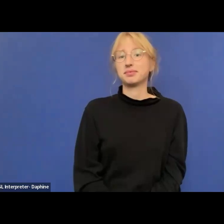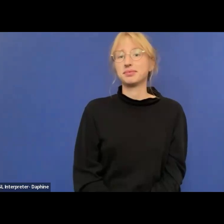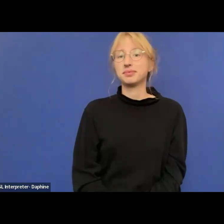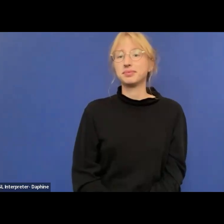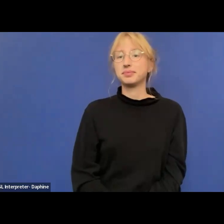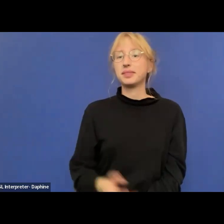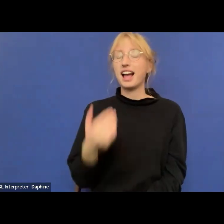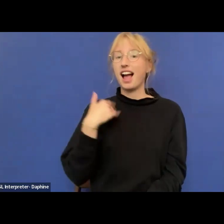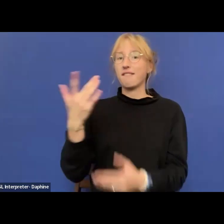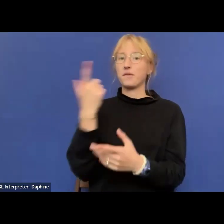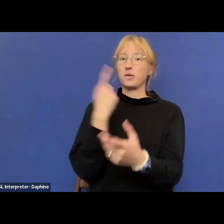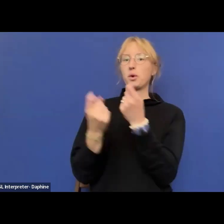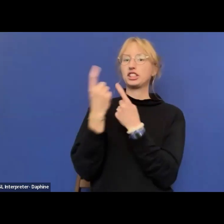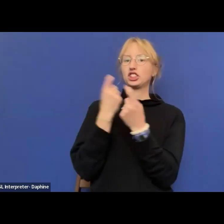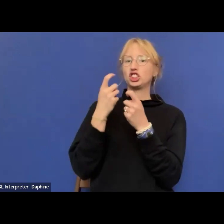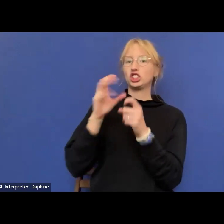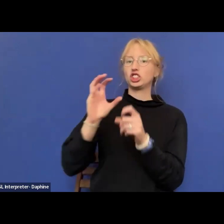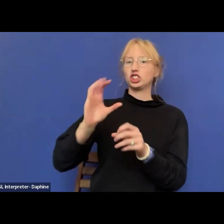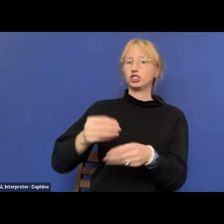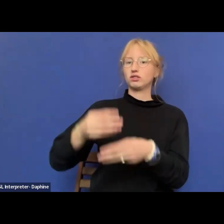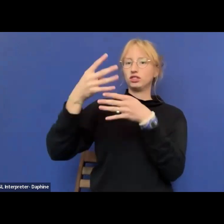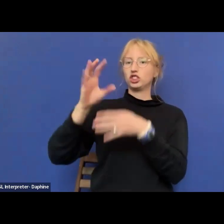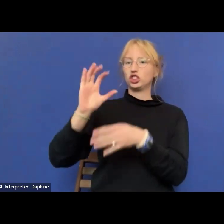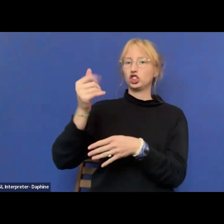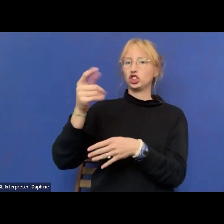have been coming in the chat. Feel free if you